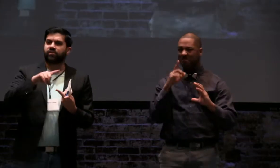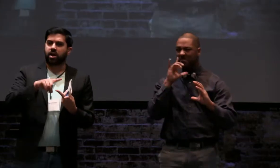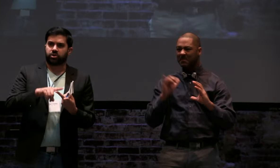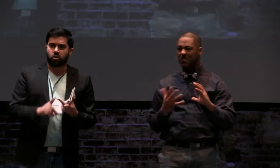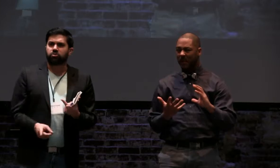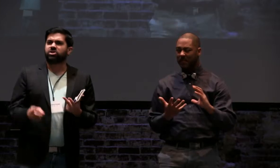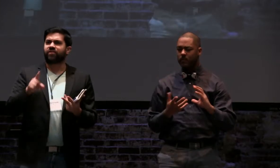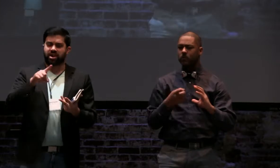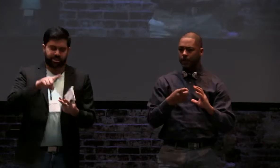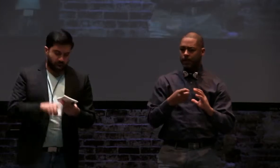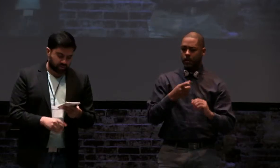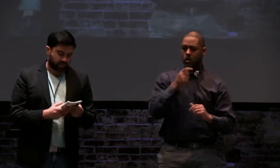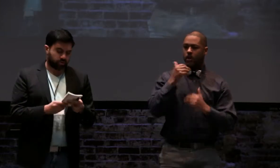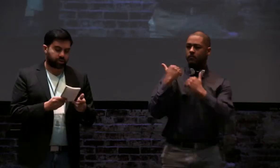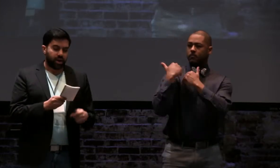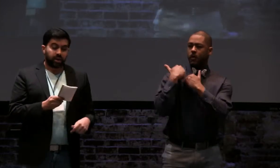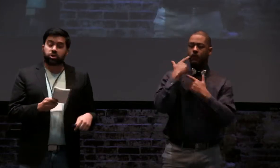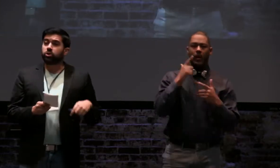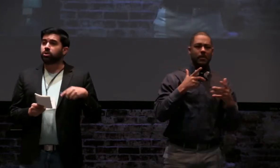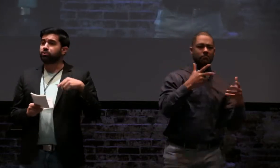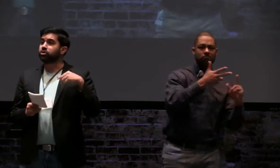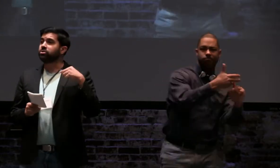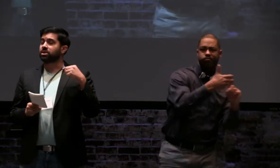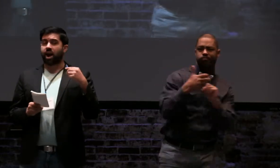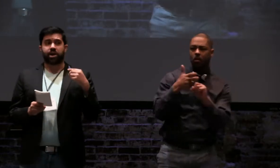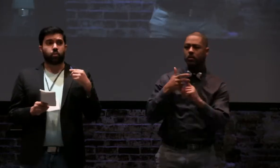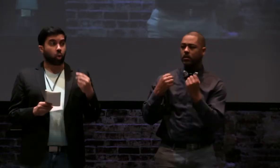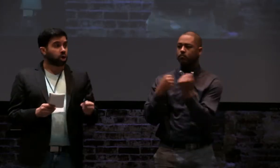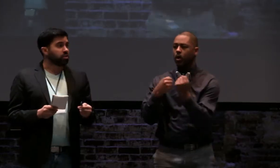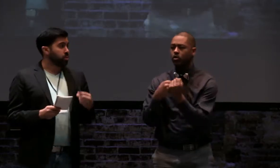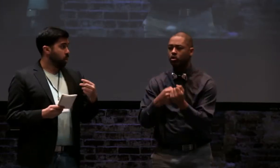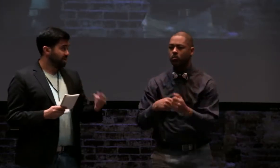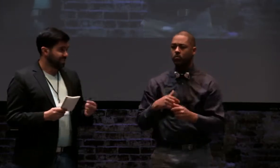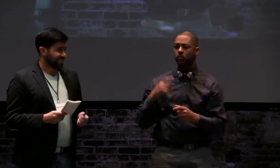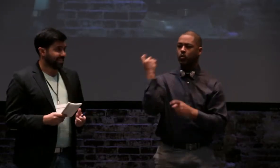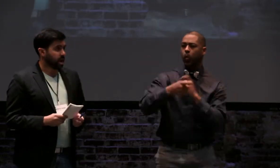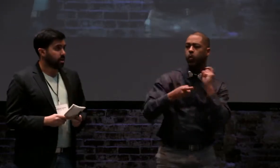is an incredible tool we can use